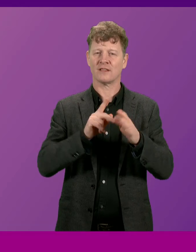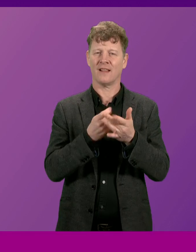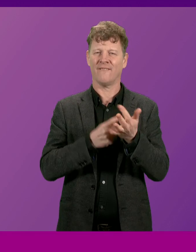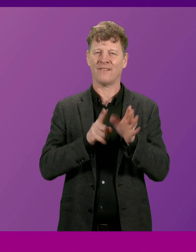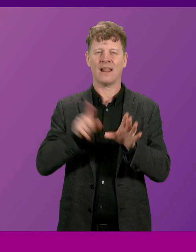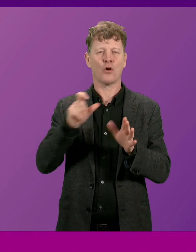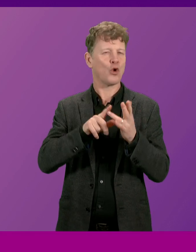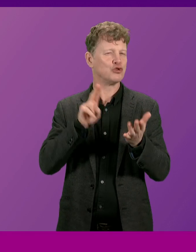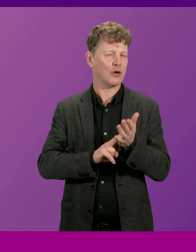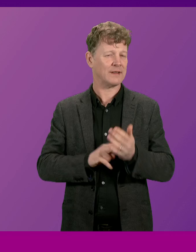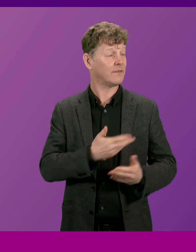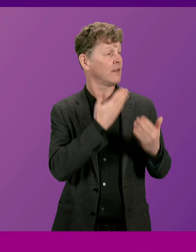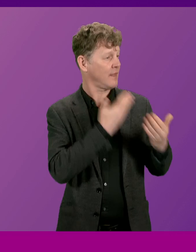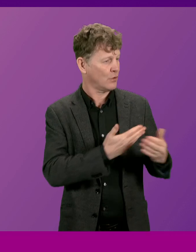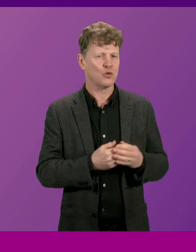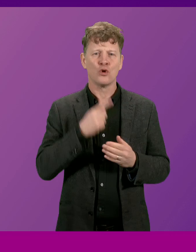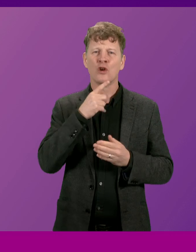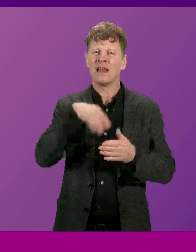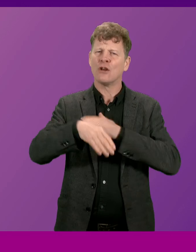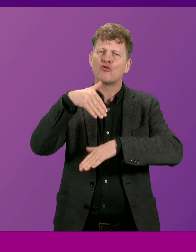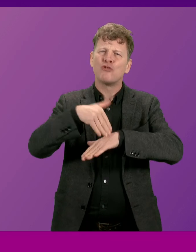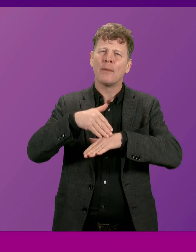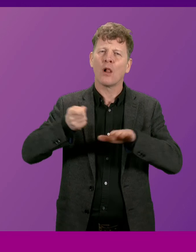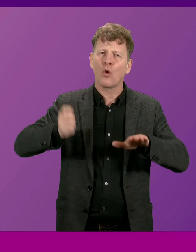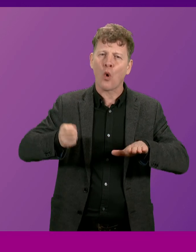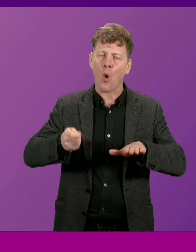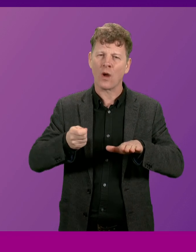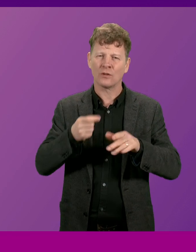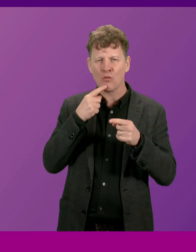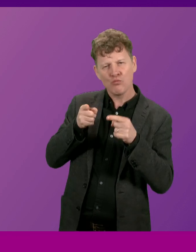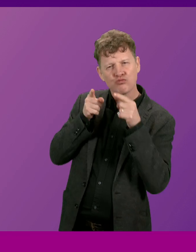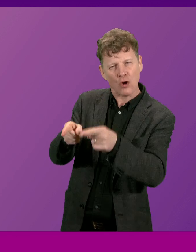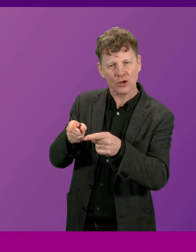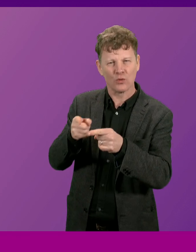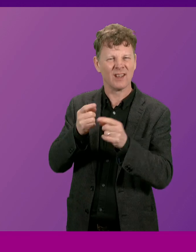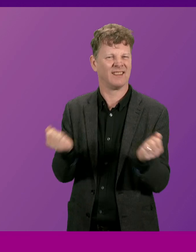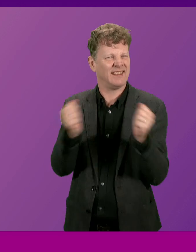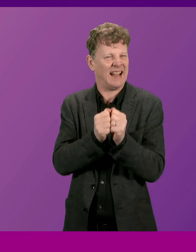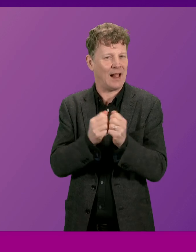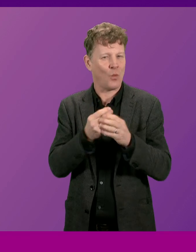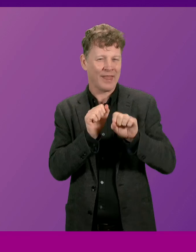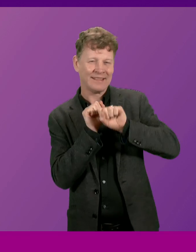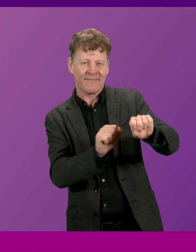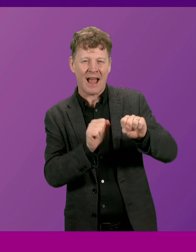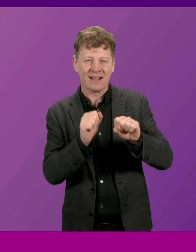In criminal cases, prosecutors often strike plea deals with defence lawyers. That practice can